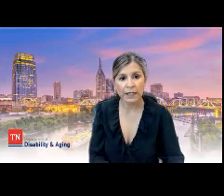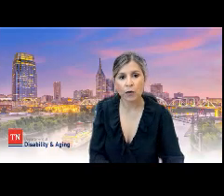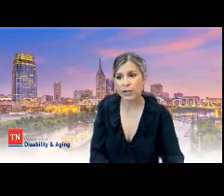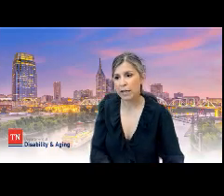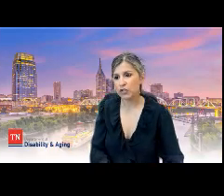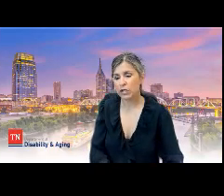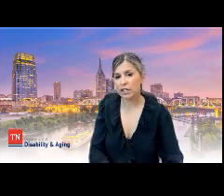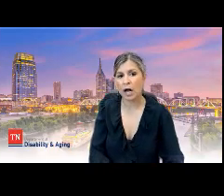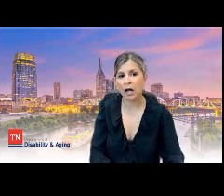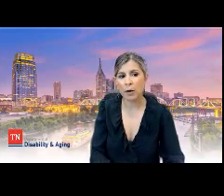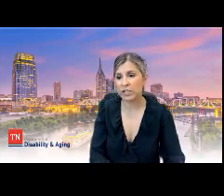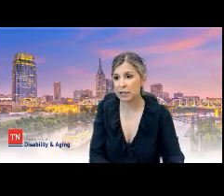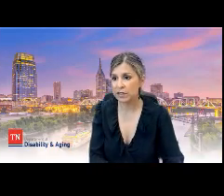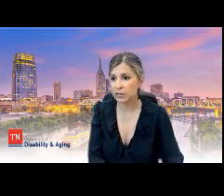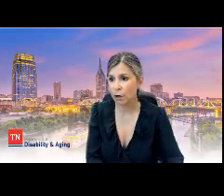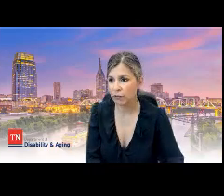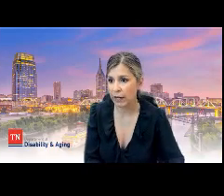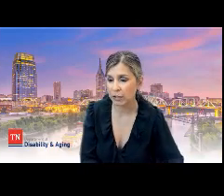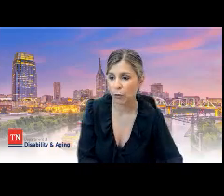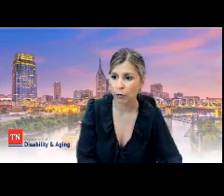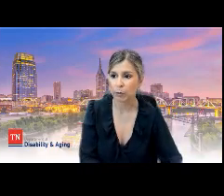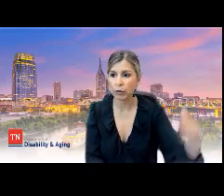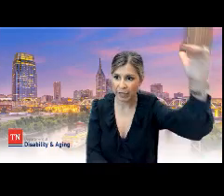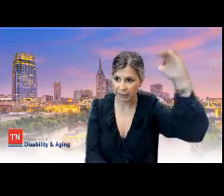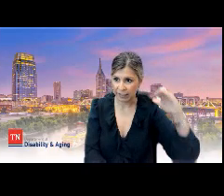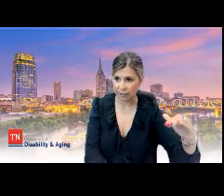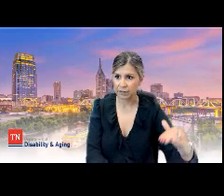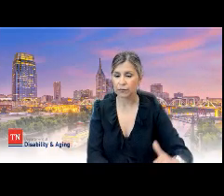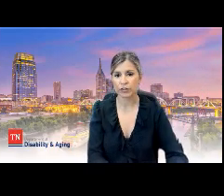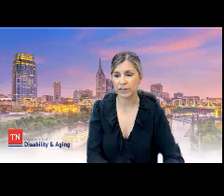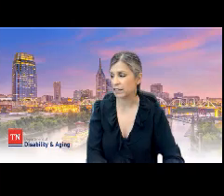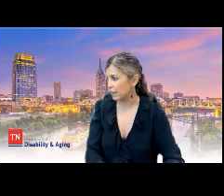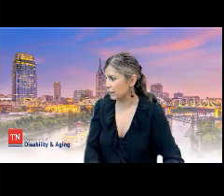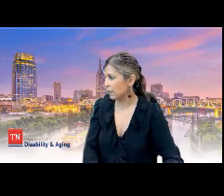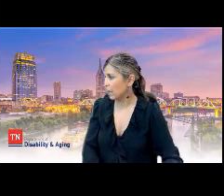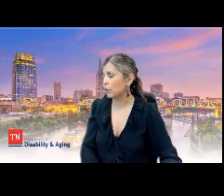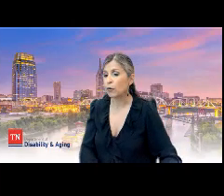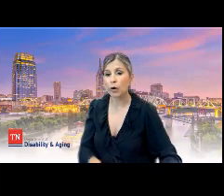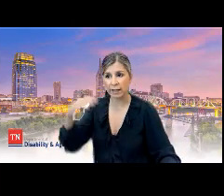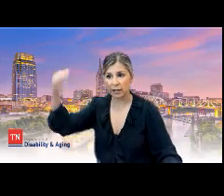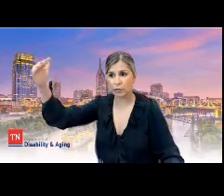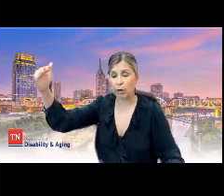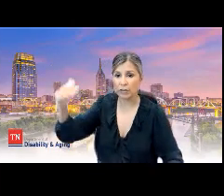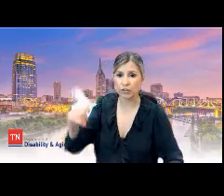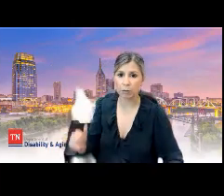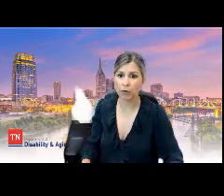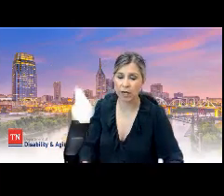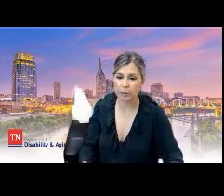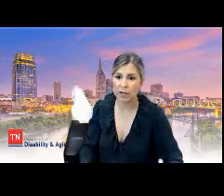Finally going to mention our Tennessee Strong Families program, going back to the kids for just a second before I get into our aging programs.